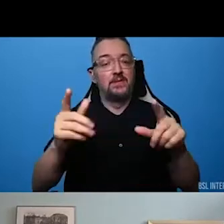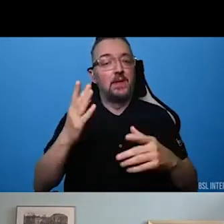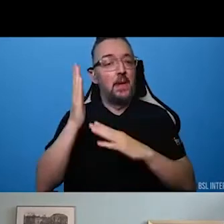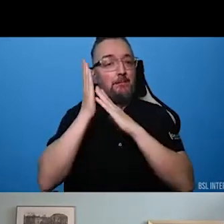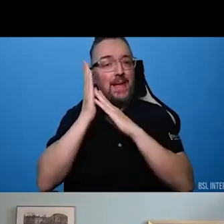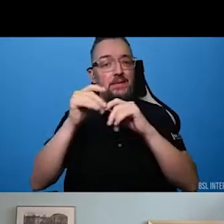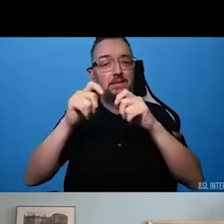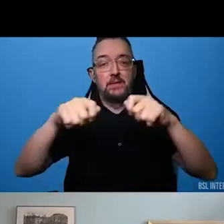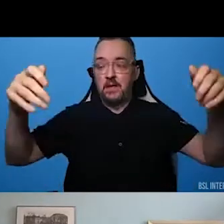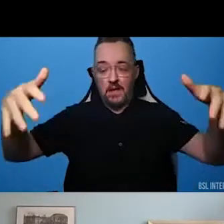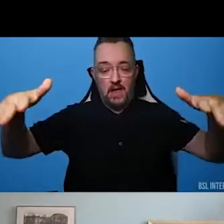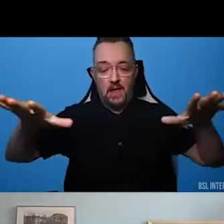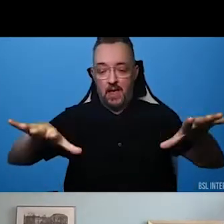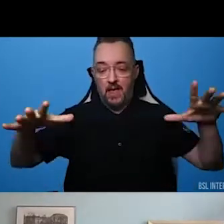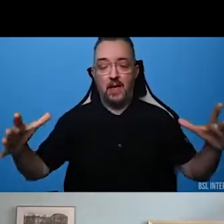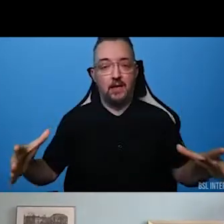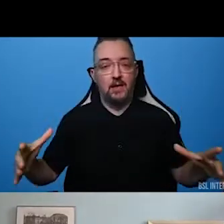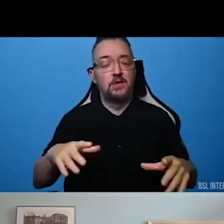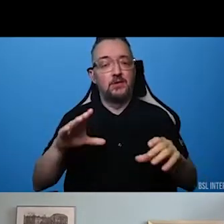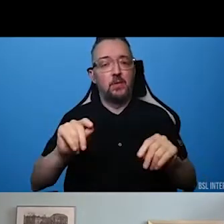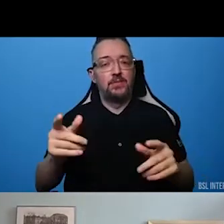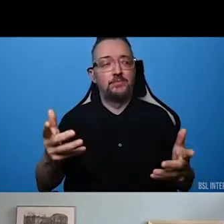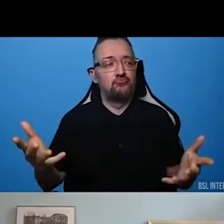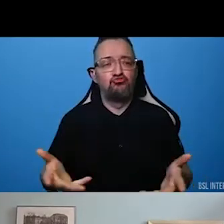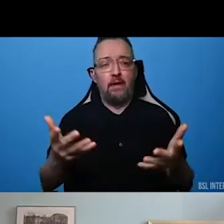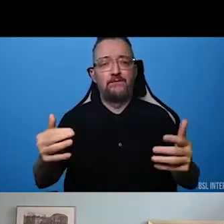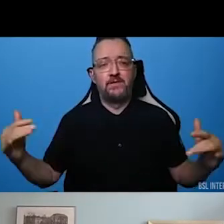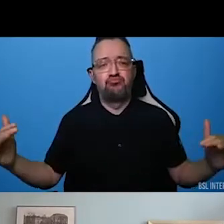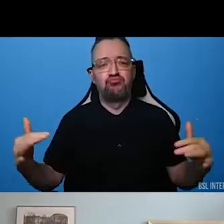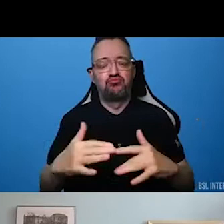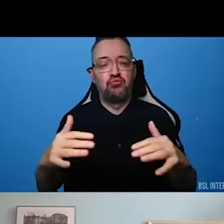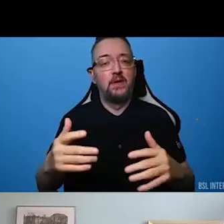to cover a drafty area and provide warmth and decoration.